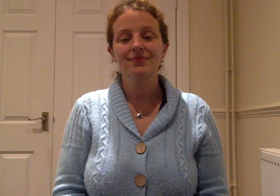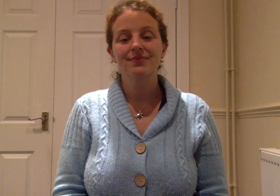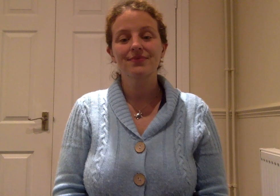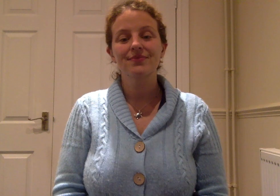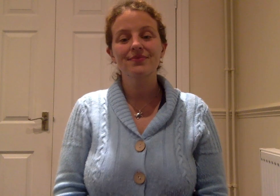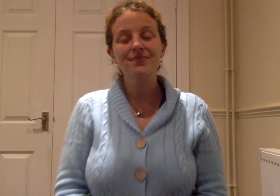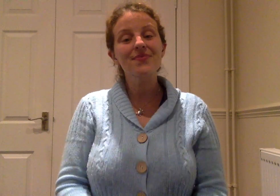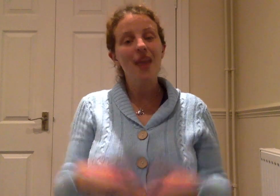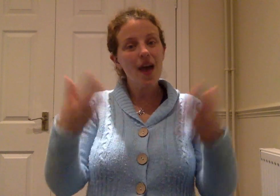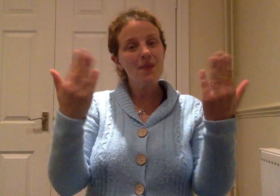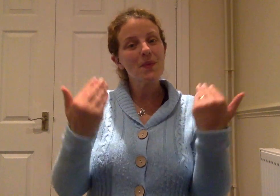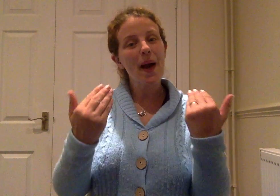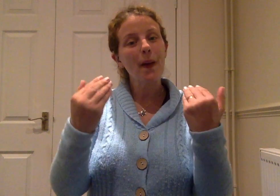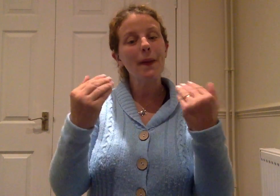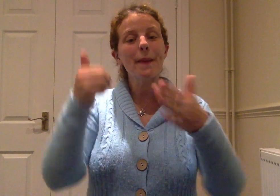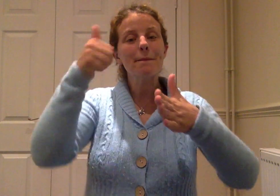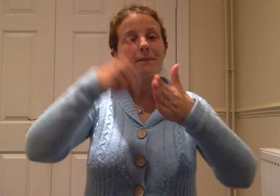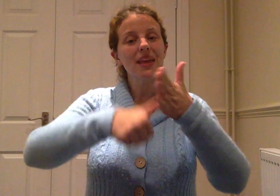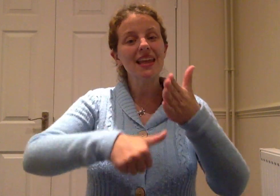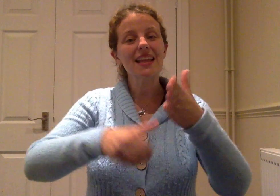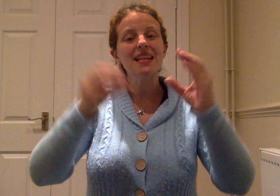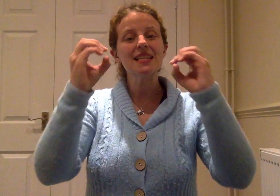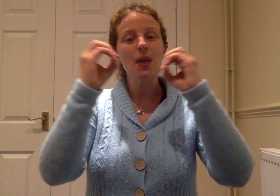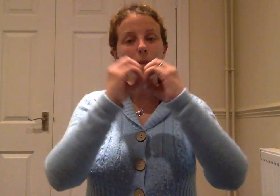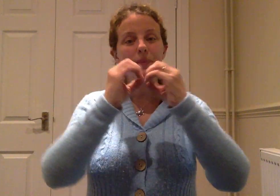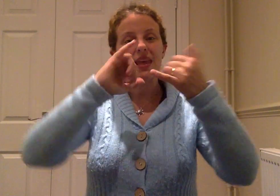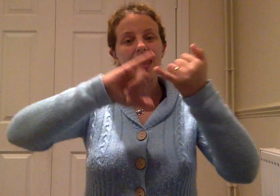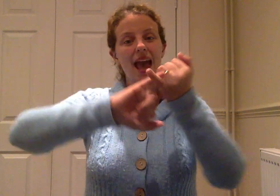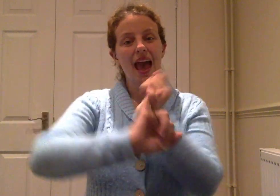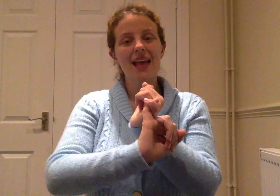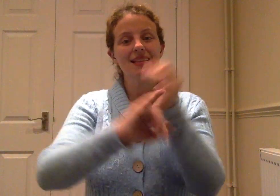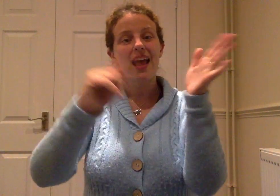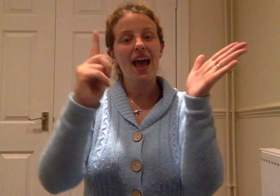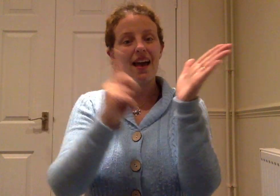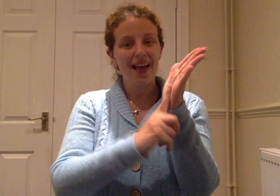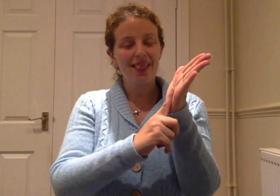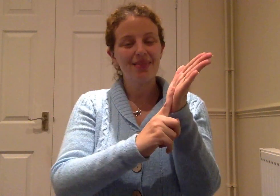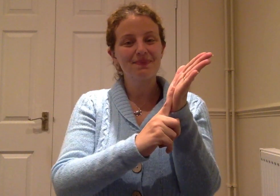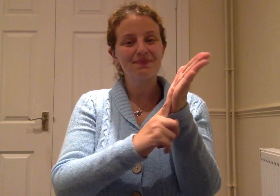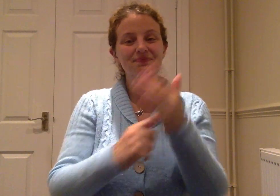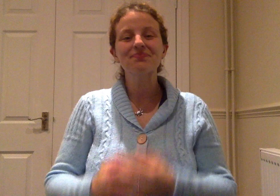Welcome to beginners BSL.